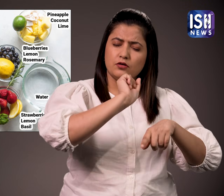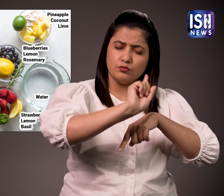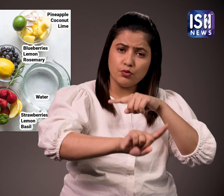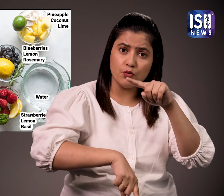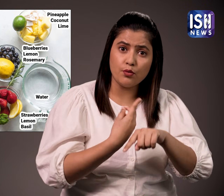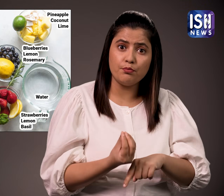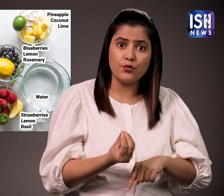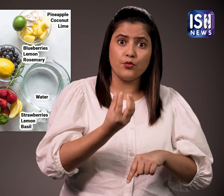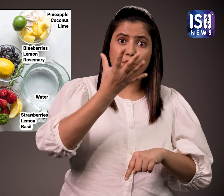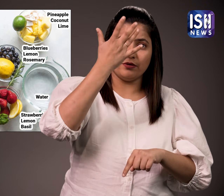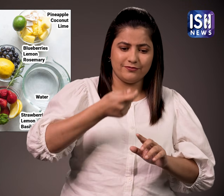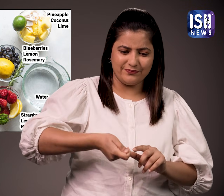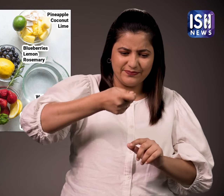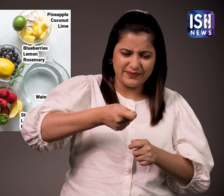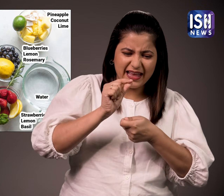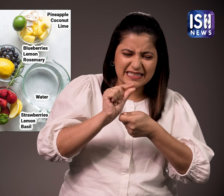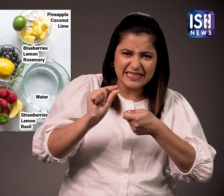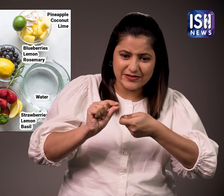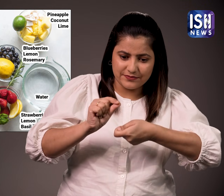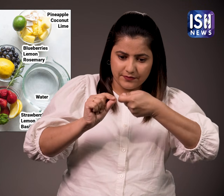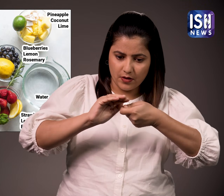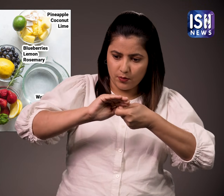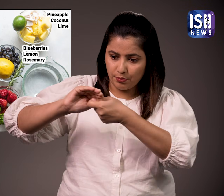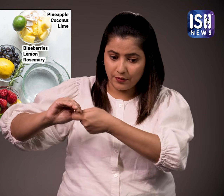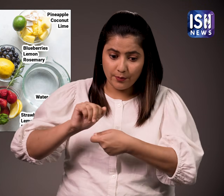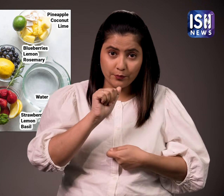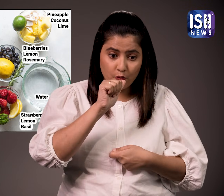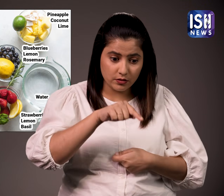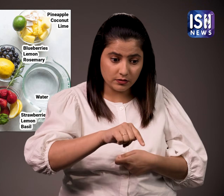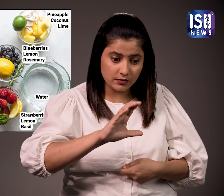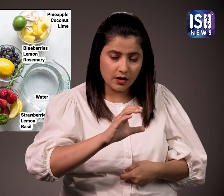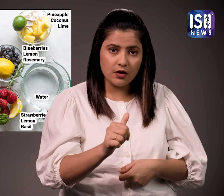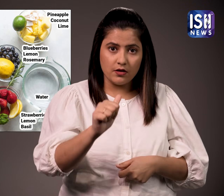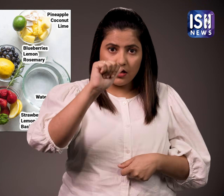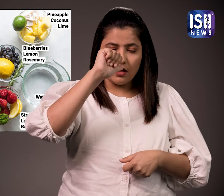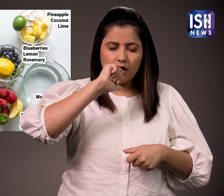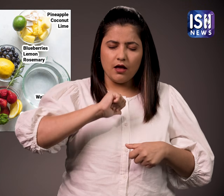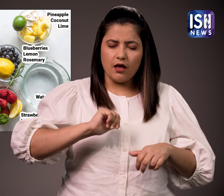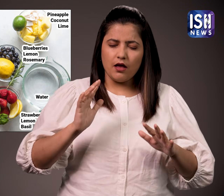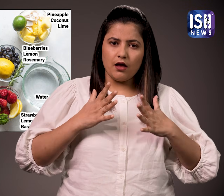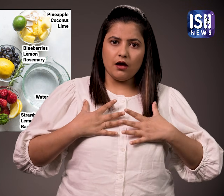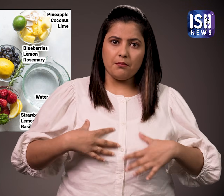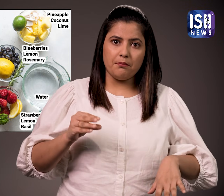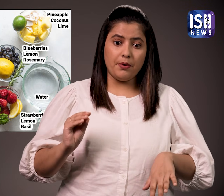The next morning, this water is strained and drank.